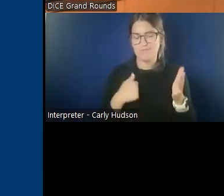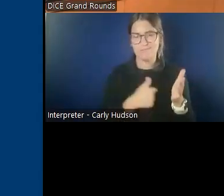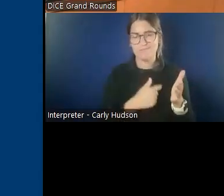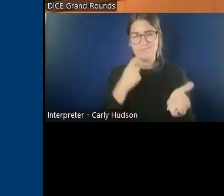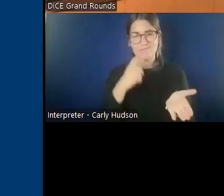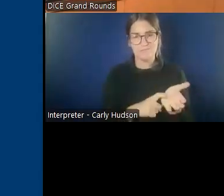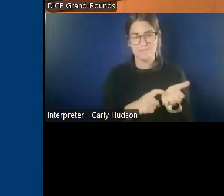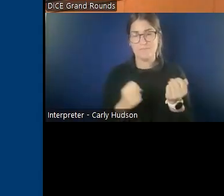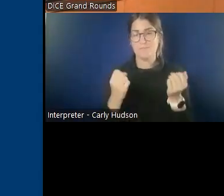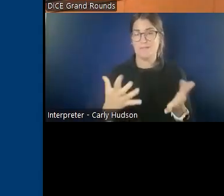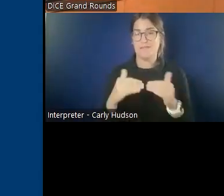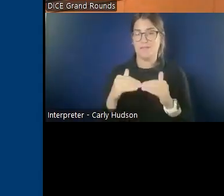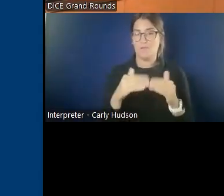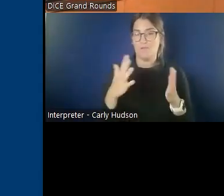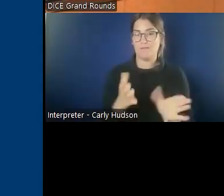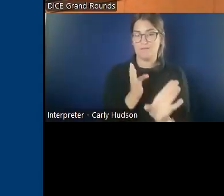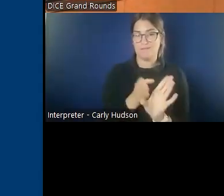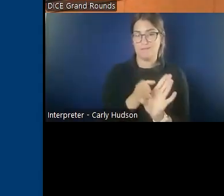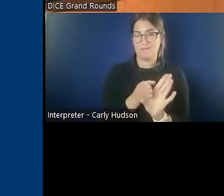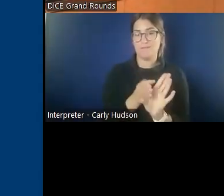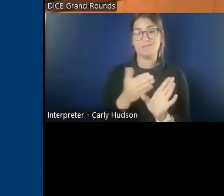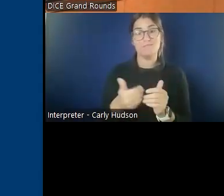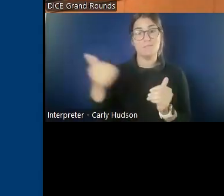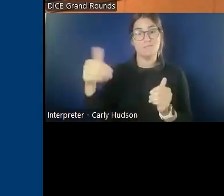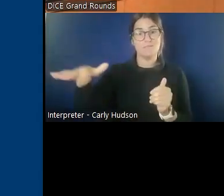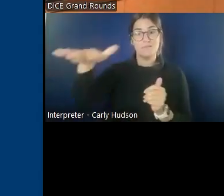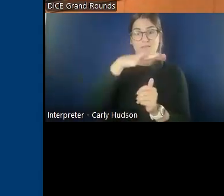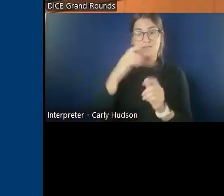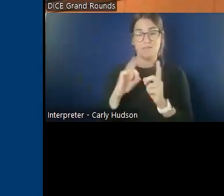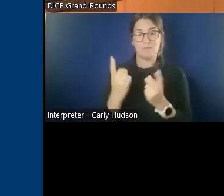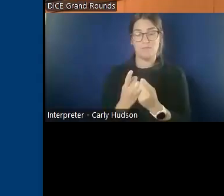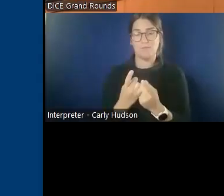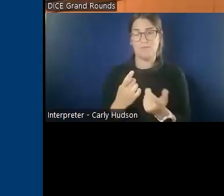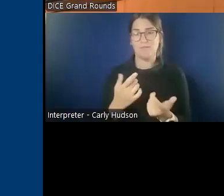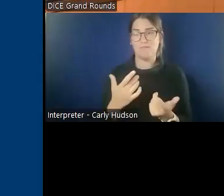our colleagues in Psychiatry and even outside our department were really looking for a space